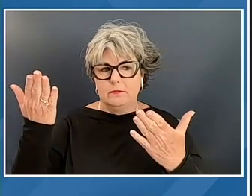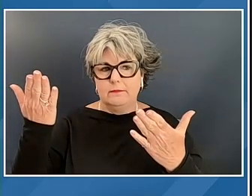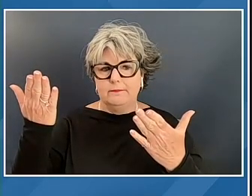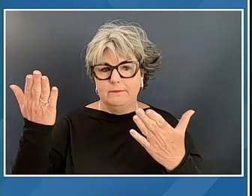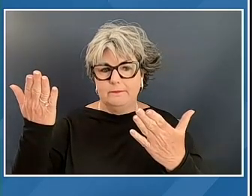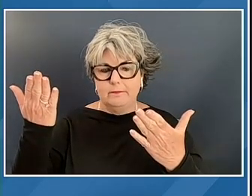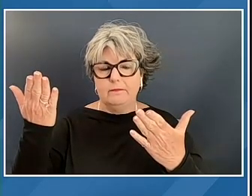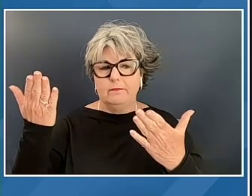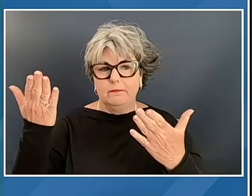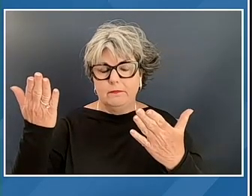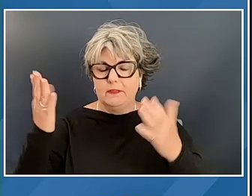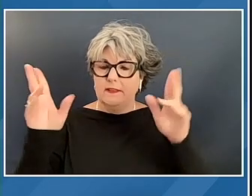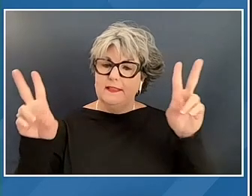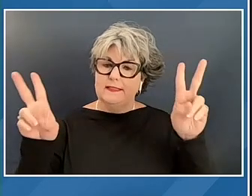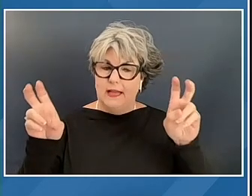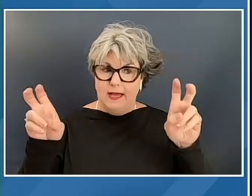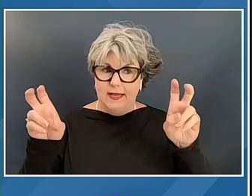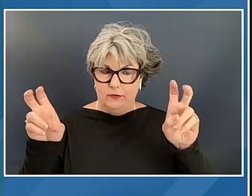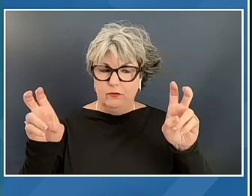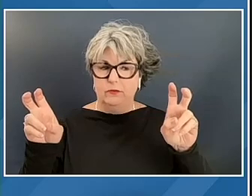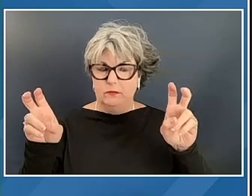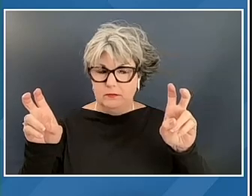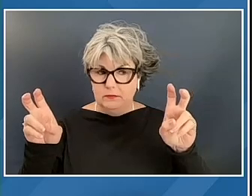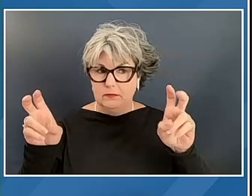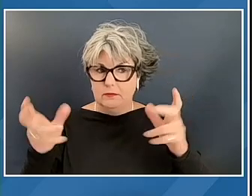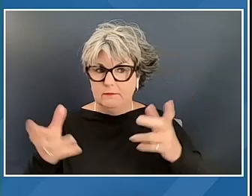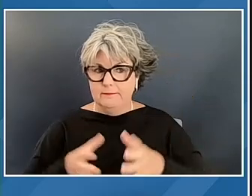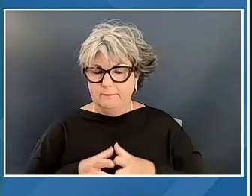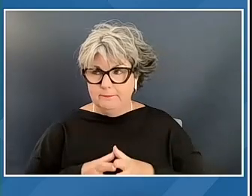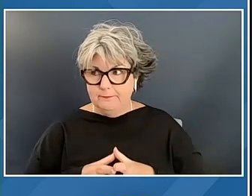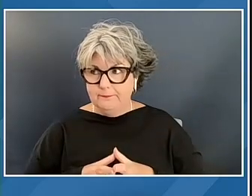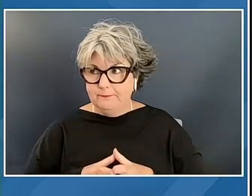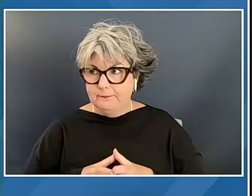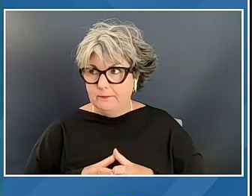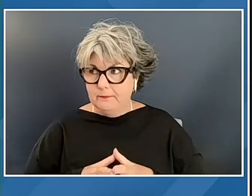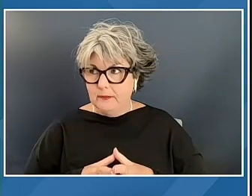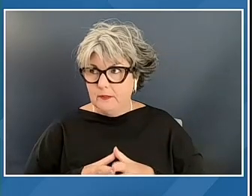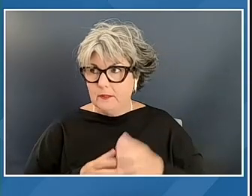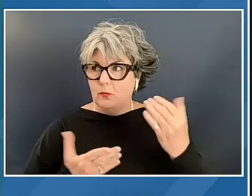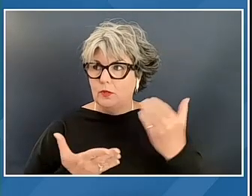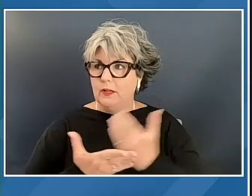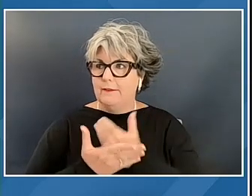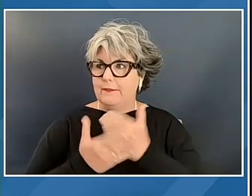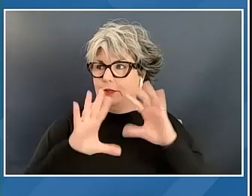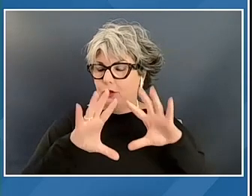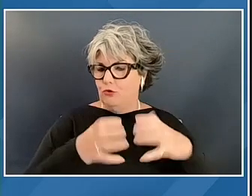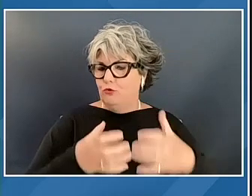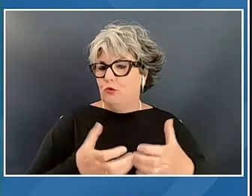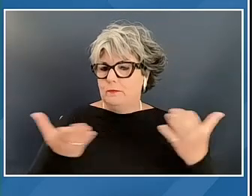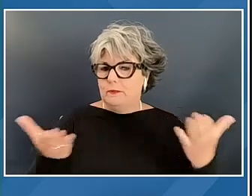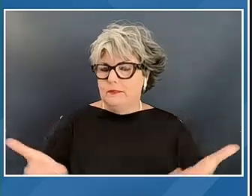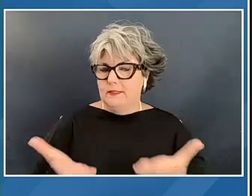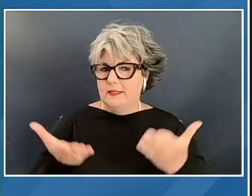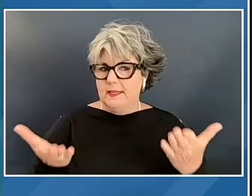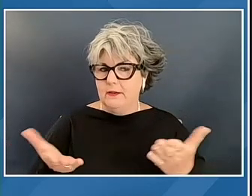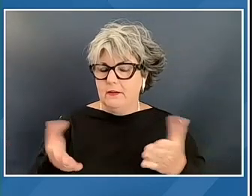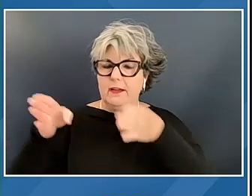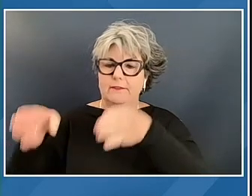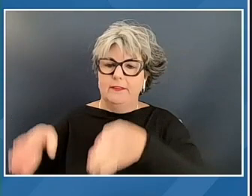title of the- one of the new groups would be of individuals with disabilities and